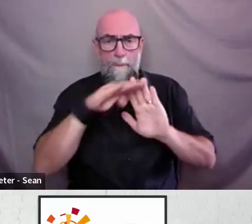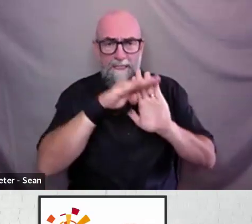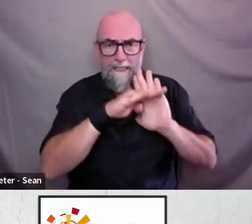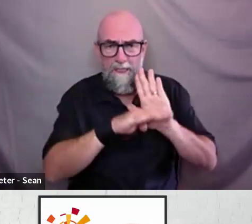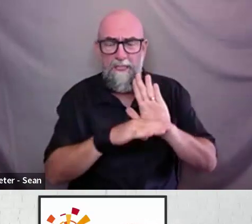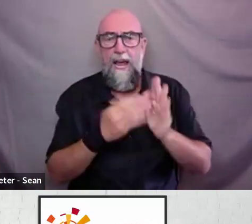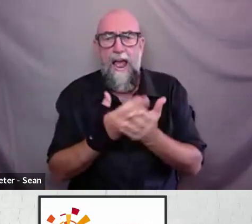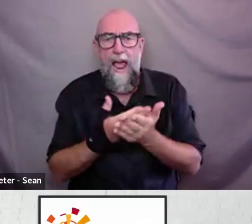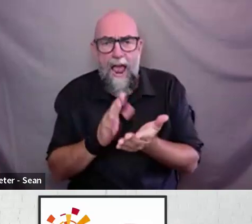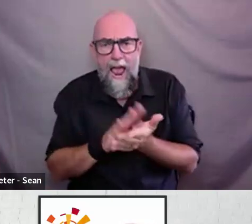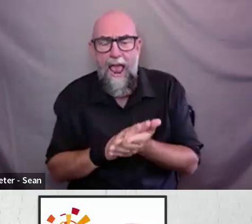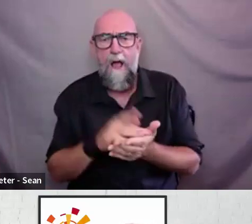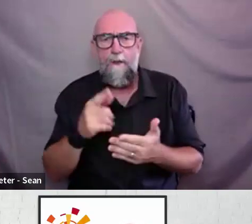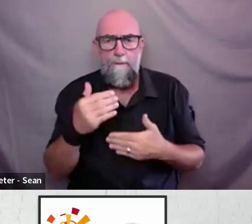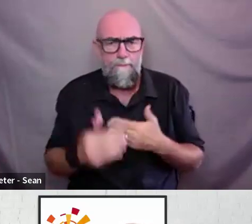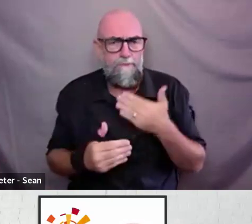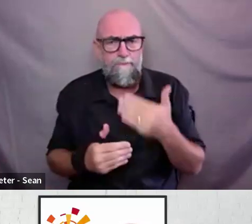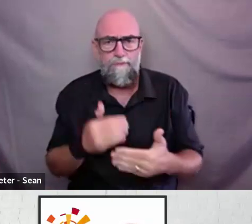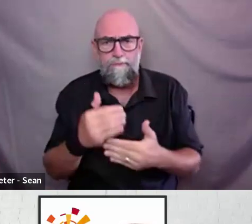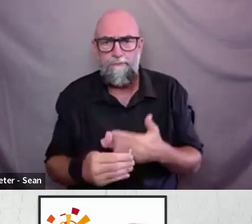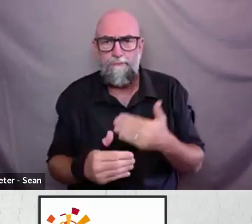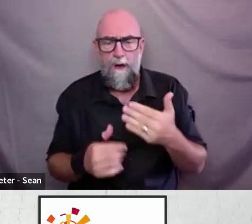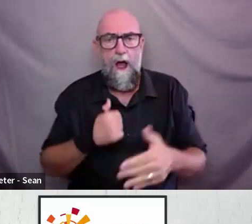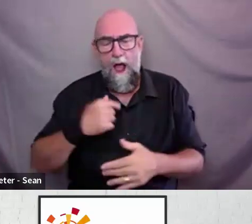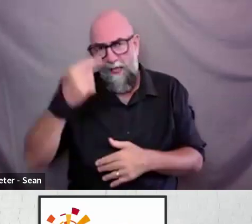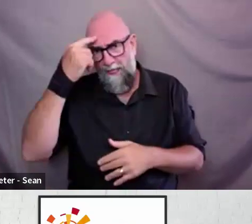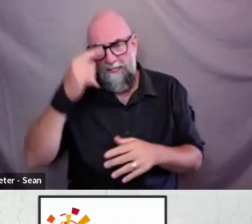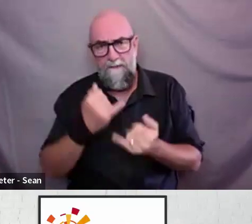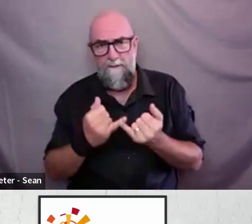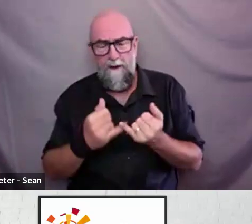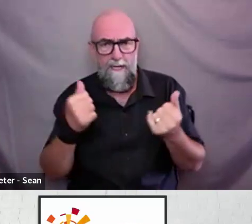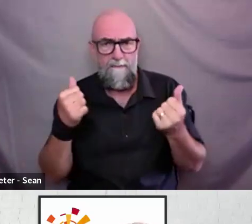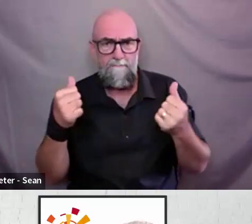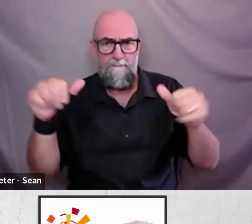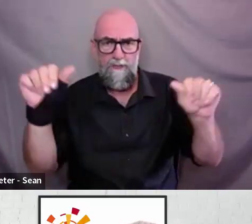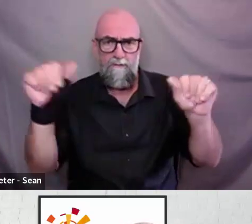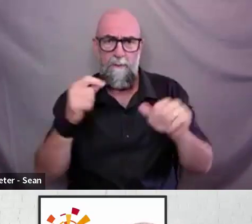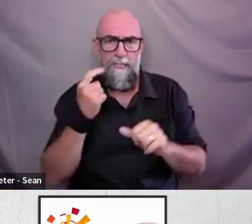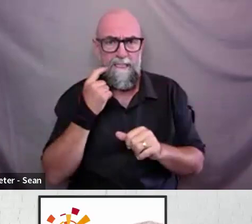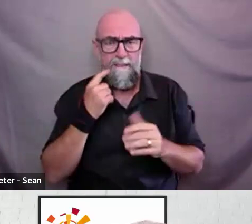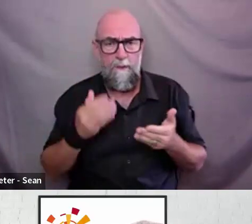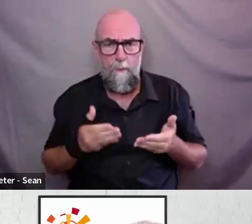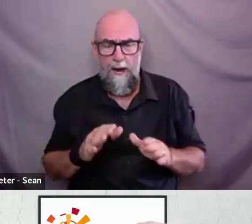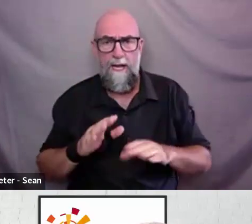in permitting things that you can implement. Ever, I am really interested in some examples of how